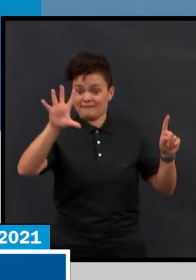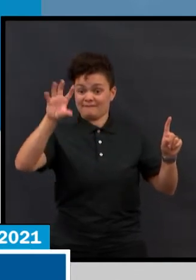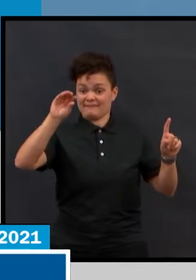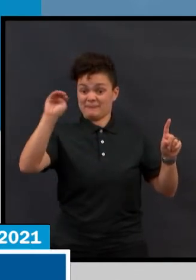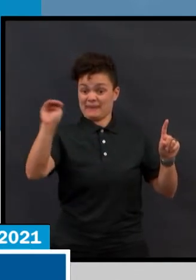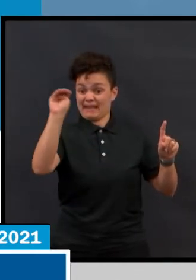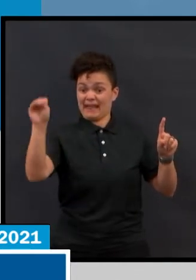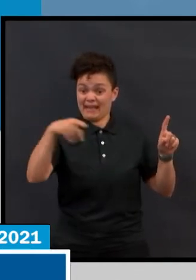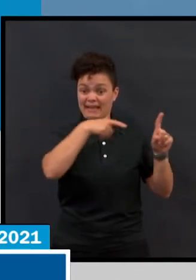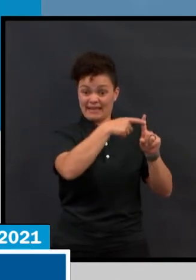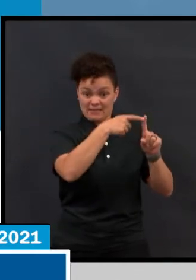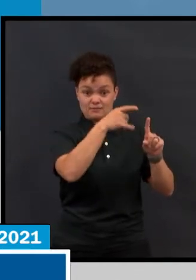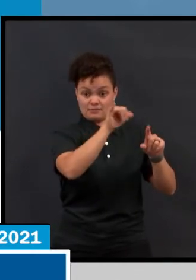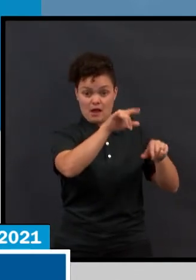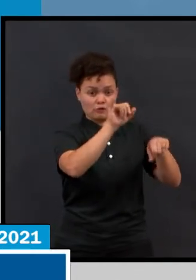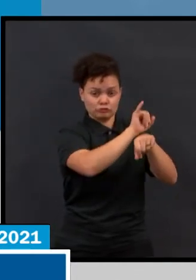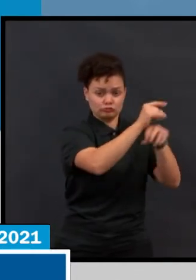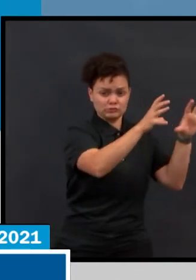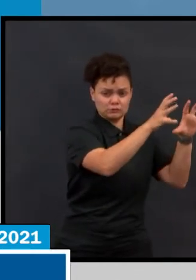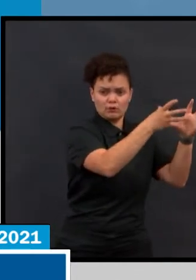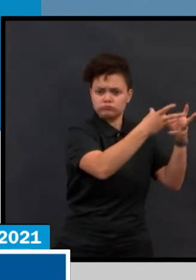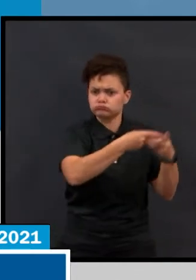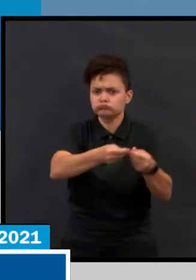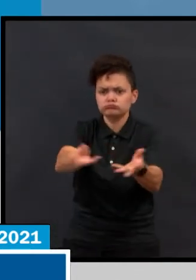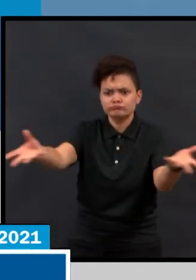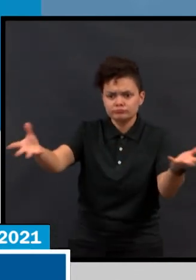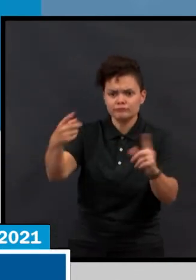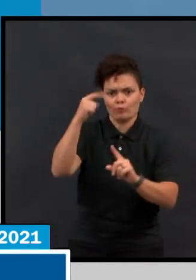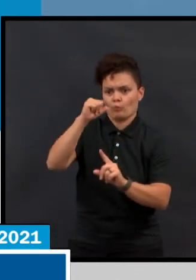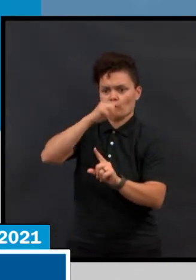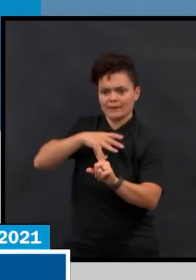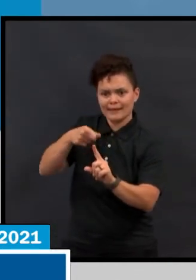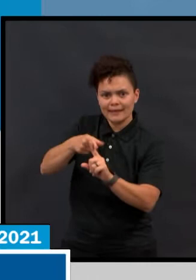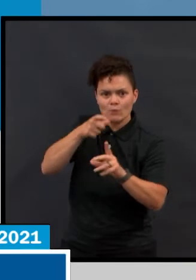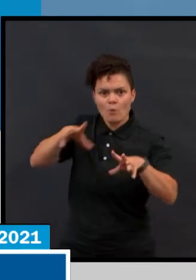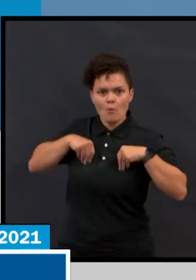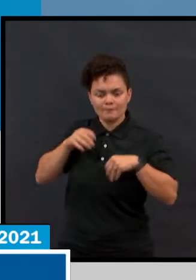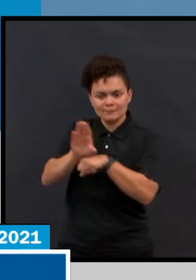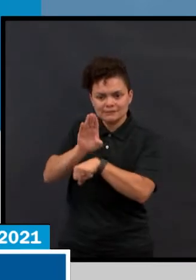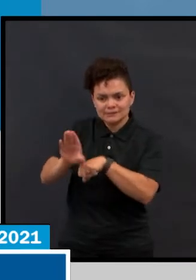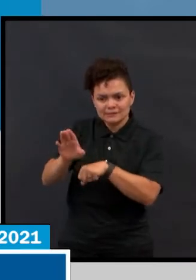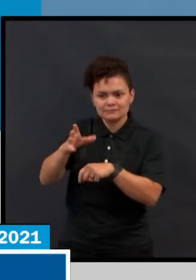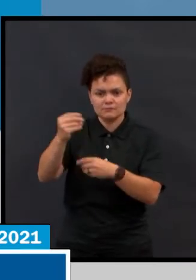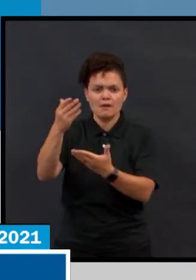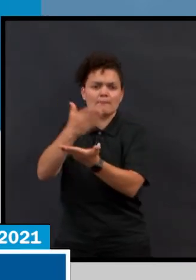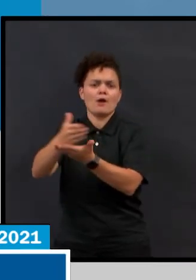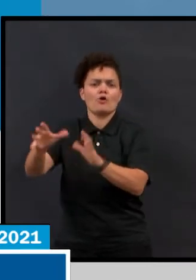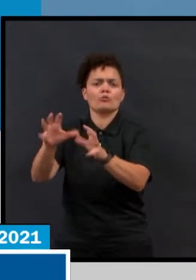in developing their businesses and growing their businesses by helping them access capital uh with